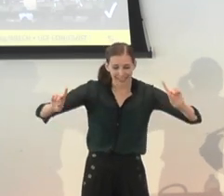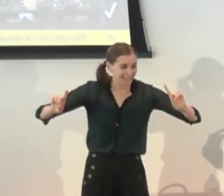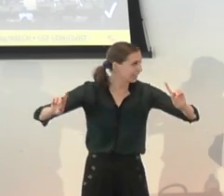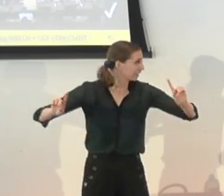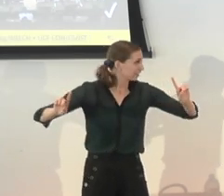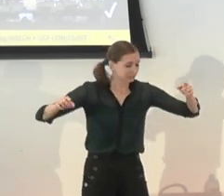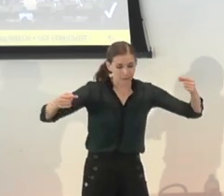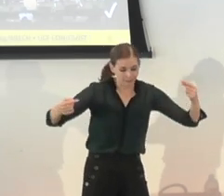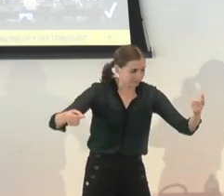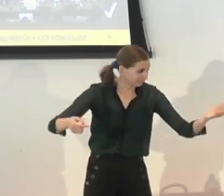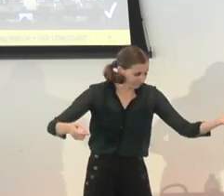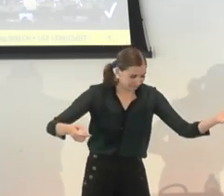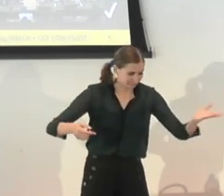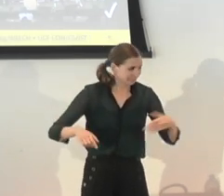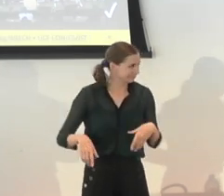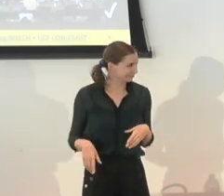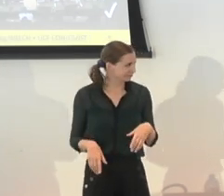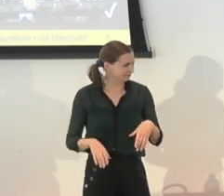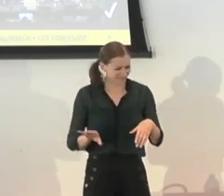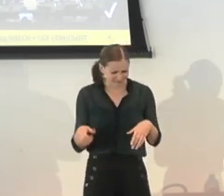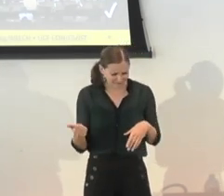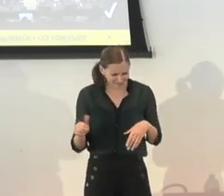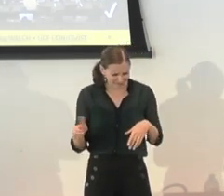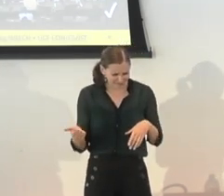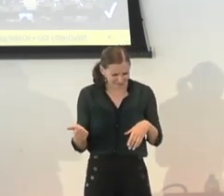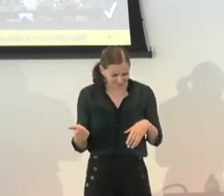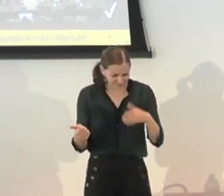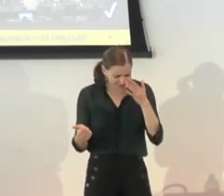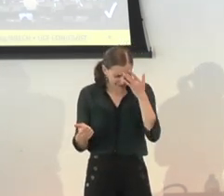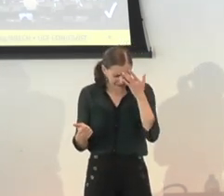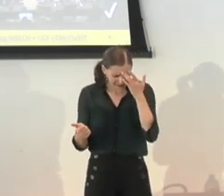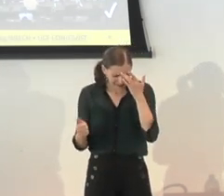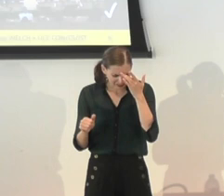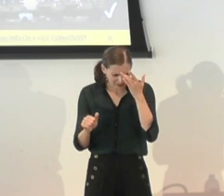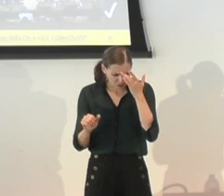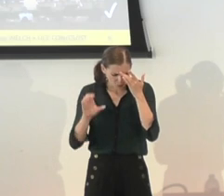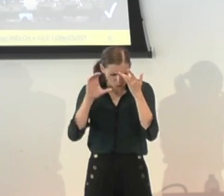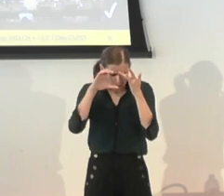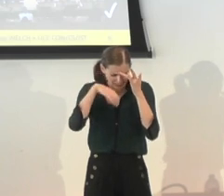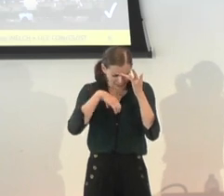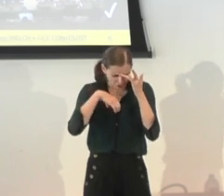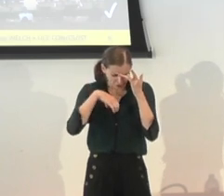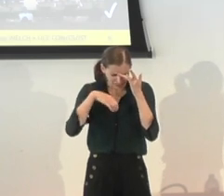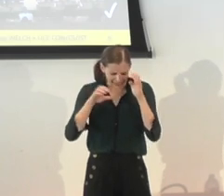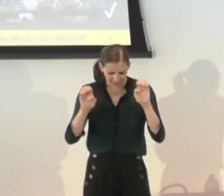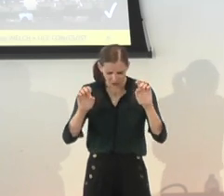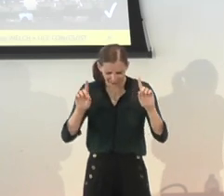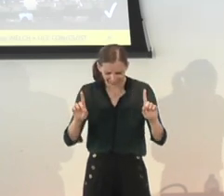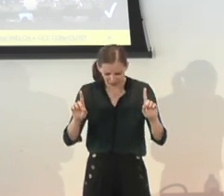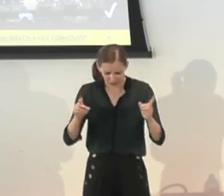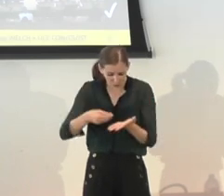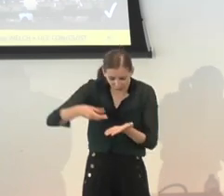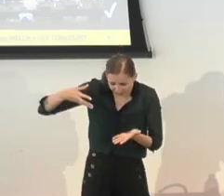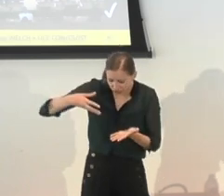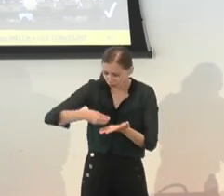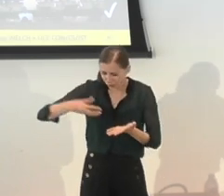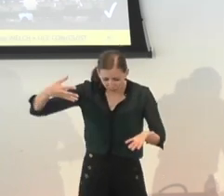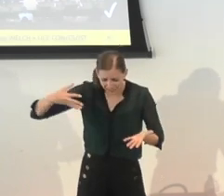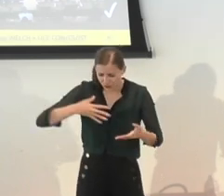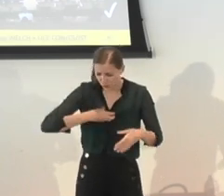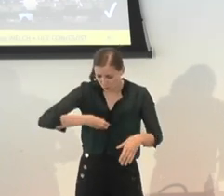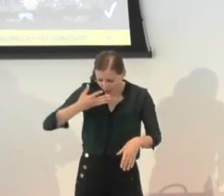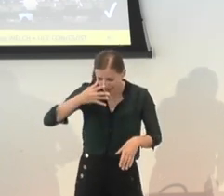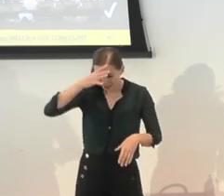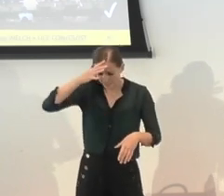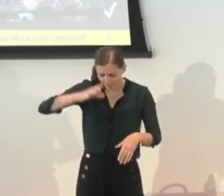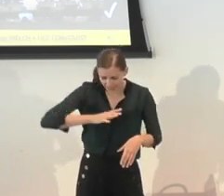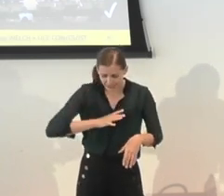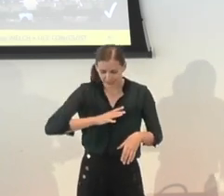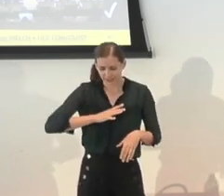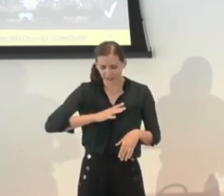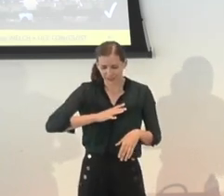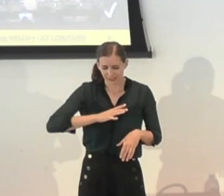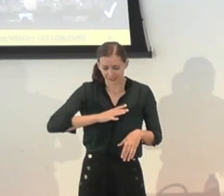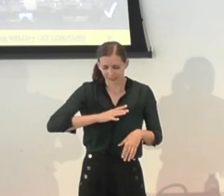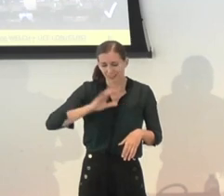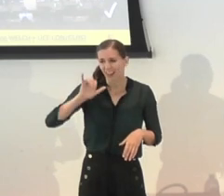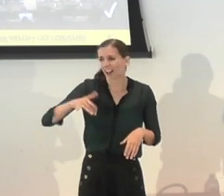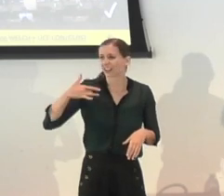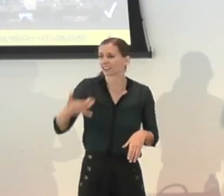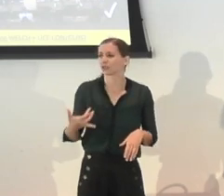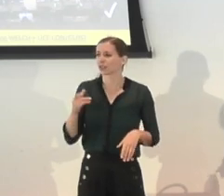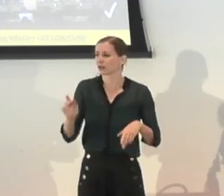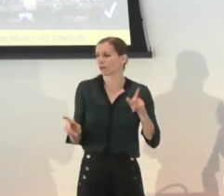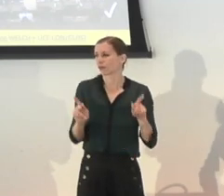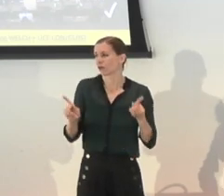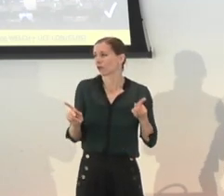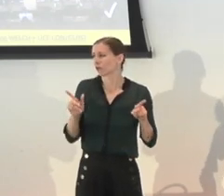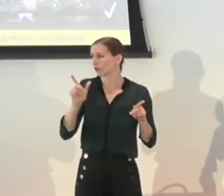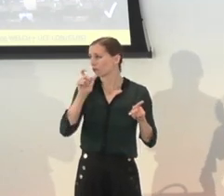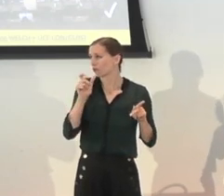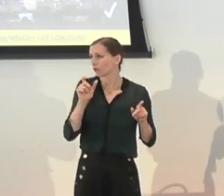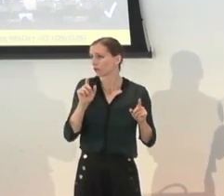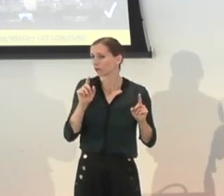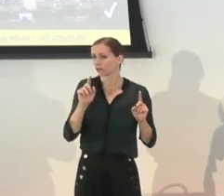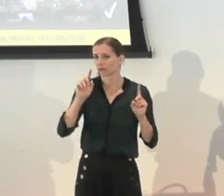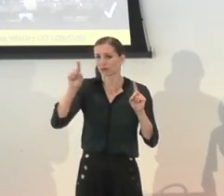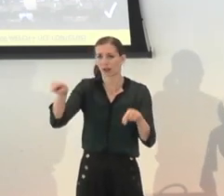do you remember what the I is? So the people coming into colleagues -- colleges being studied